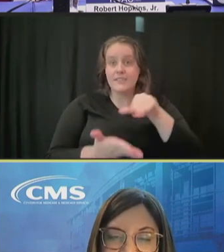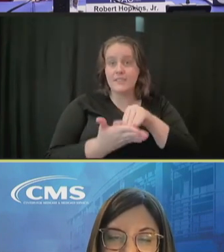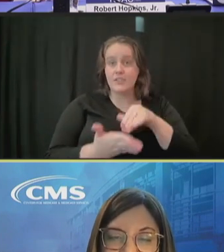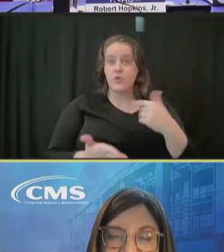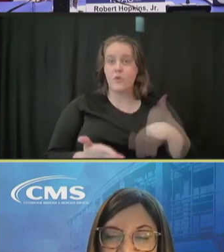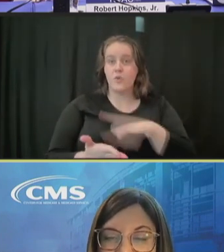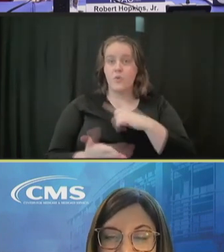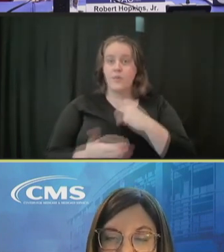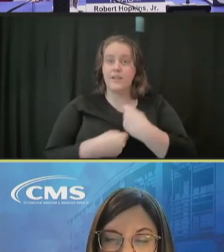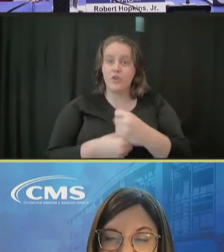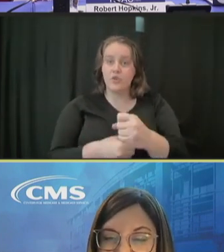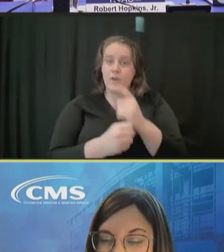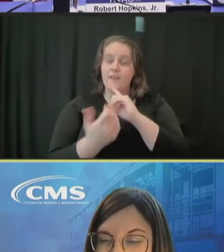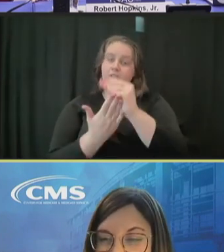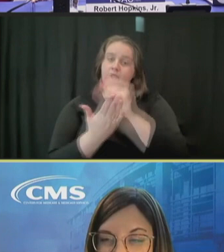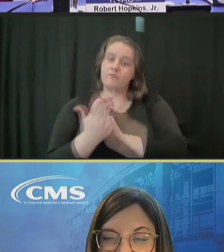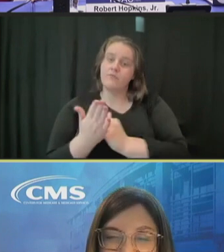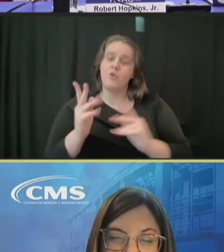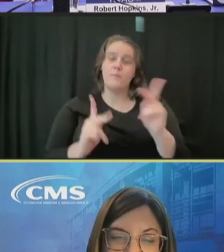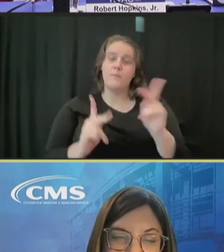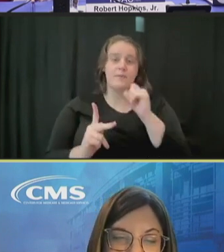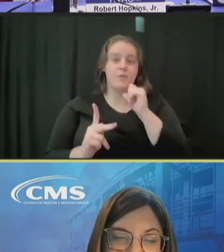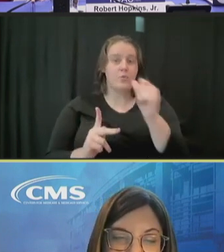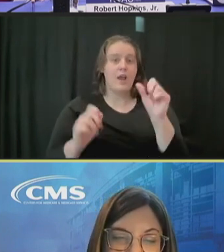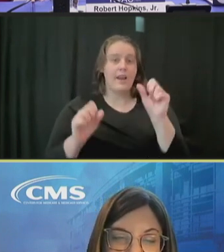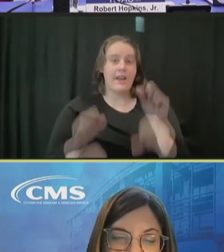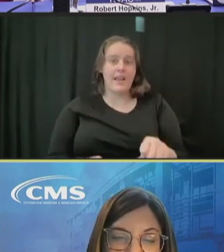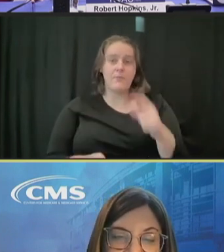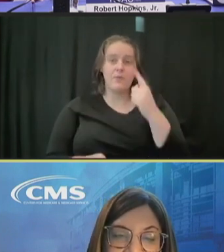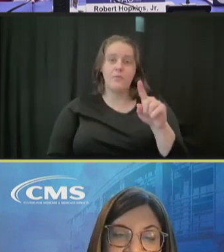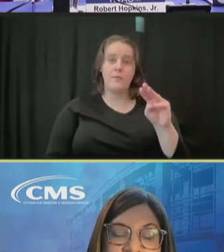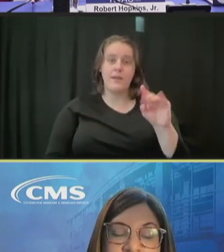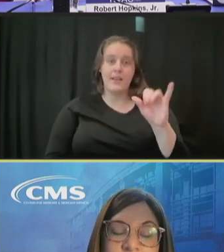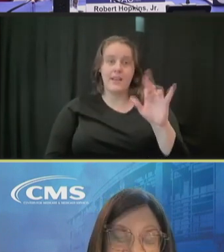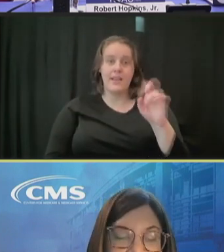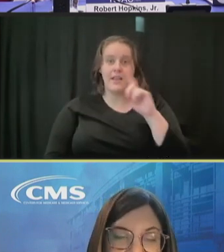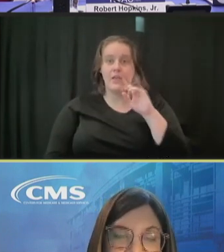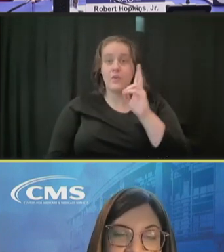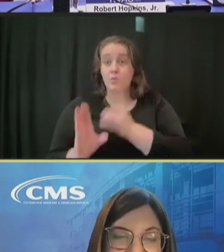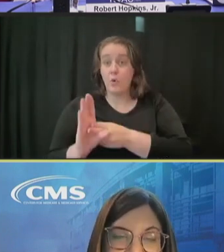providers who wouldn't otherwise be eligible for Medicare enrollment. So, like we've been saying,